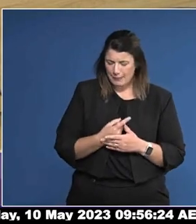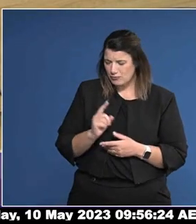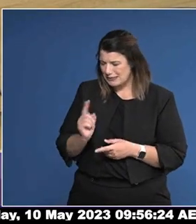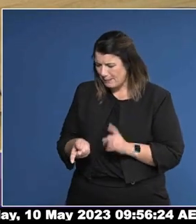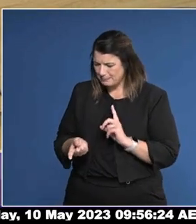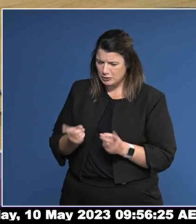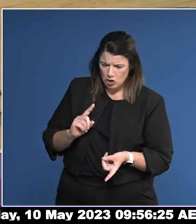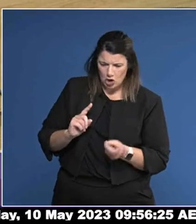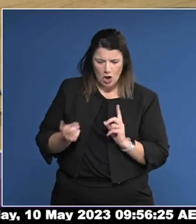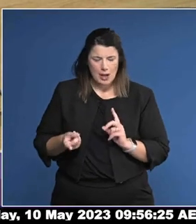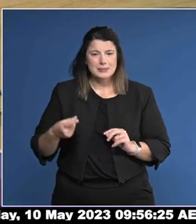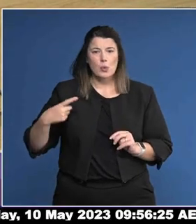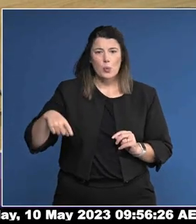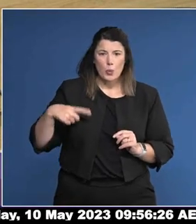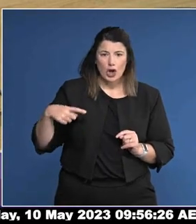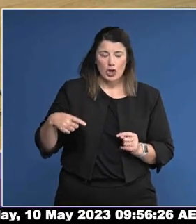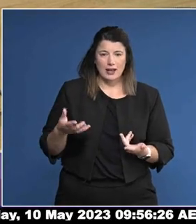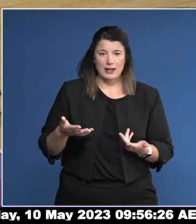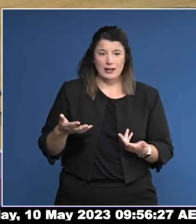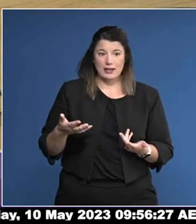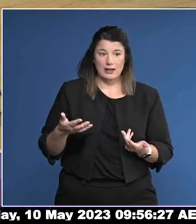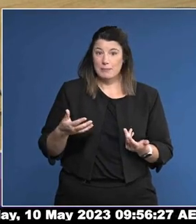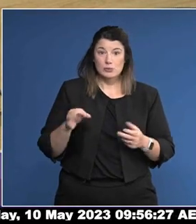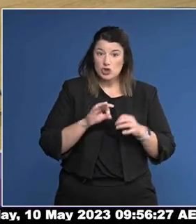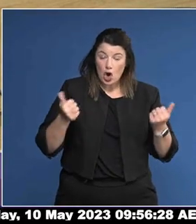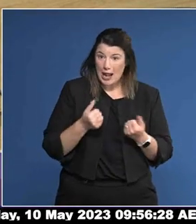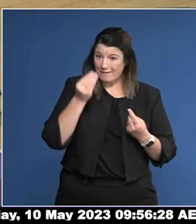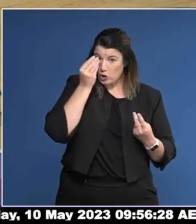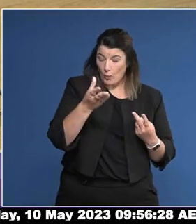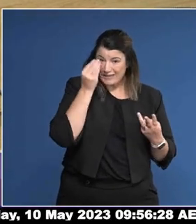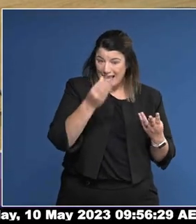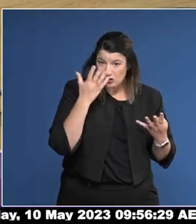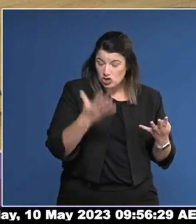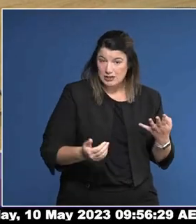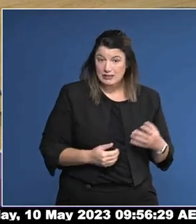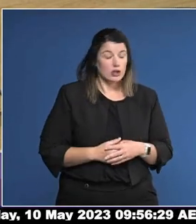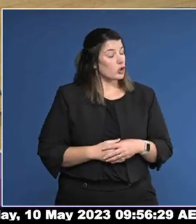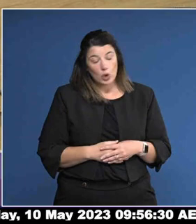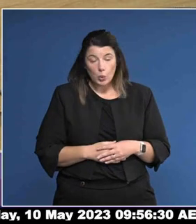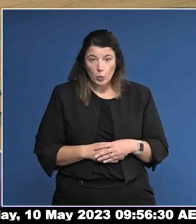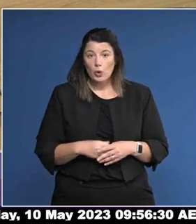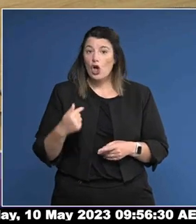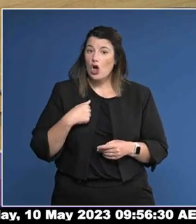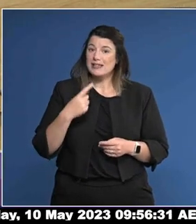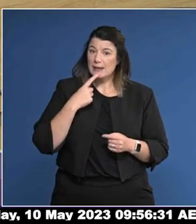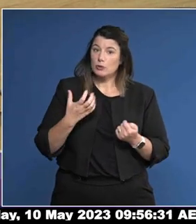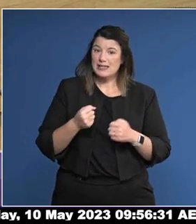because there was an absence of notifications telling you otherwise. No. No. No. I say that because there were open periods of intervention with